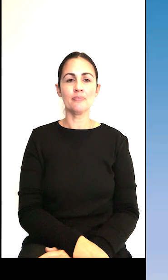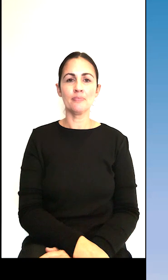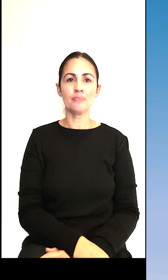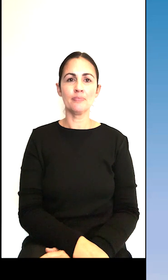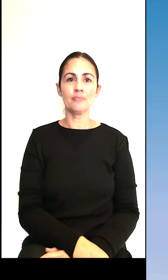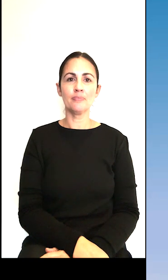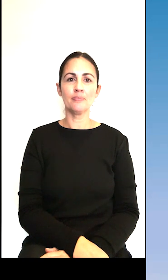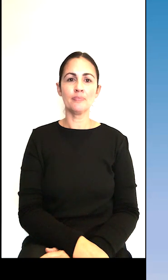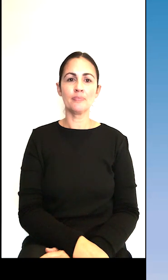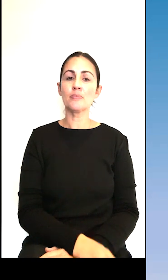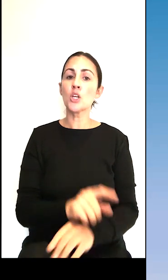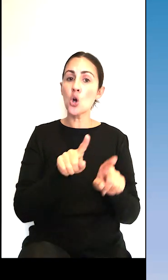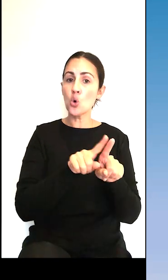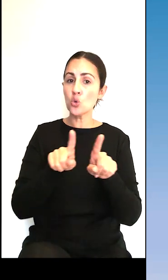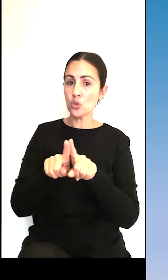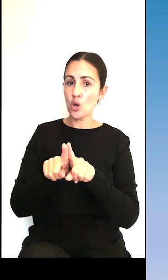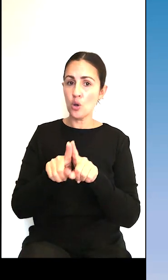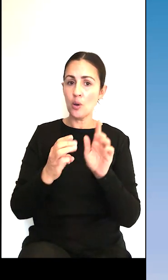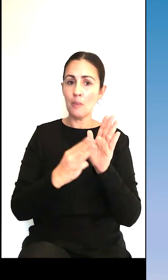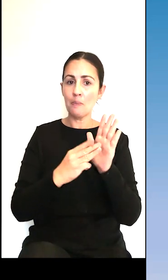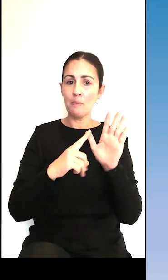So we've I've also been told that Mariana has her hand up.